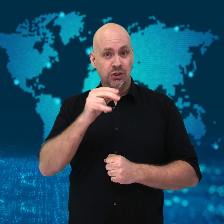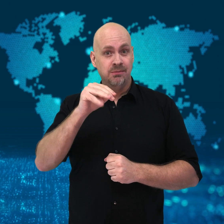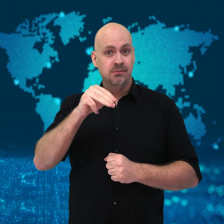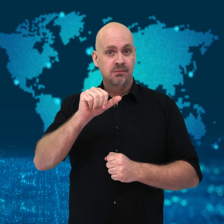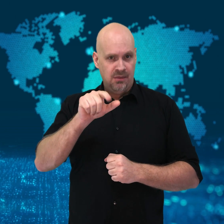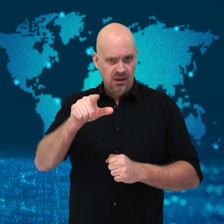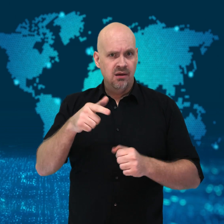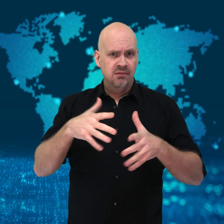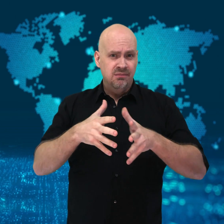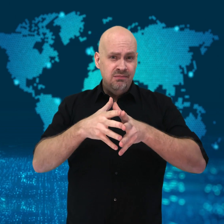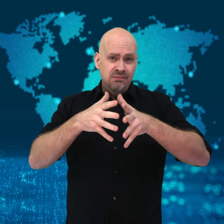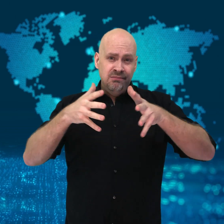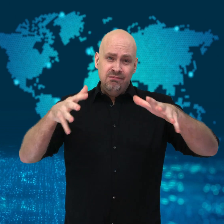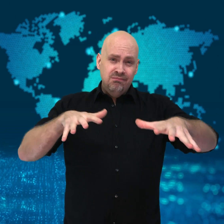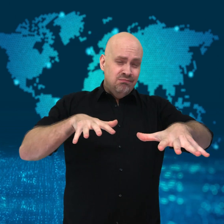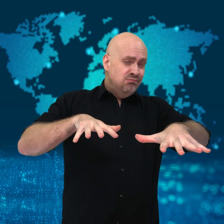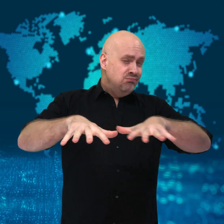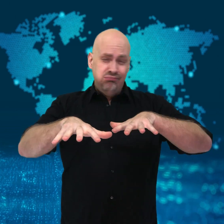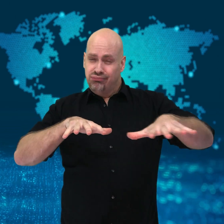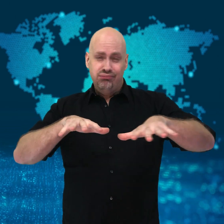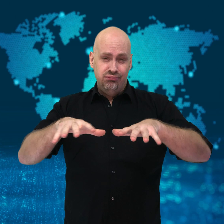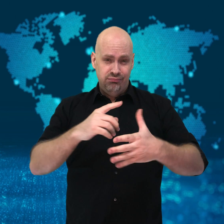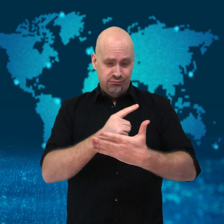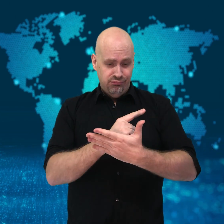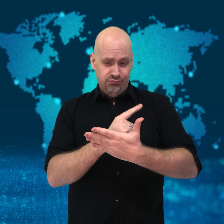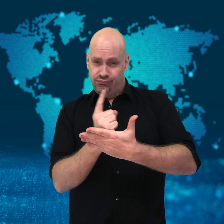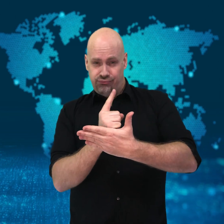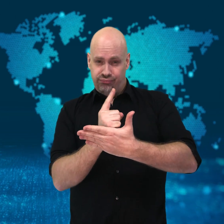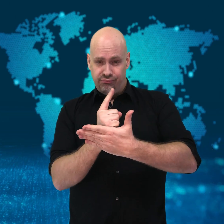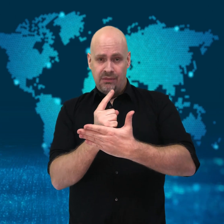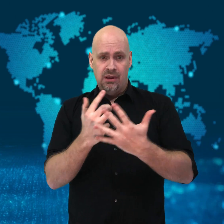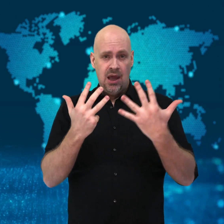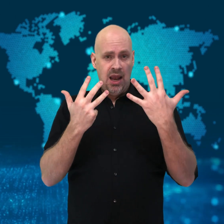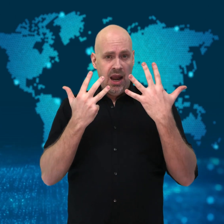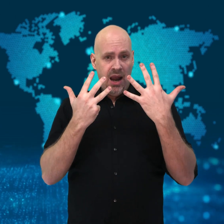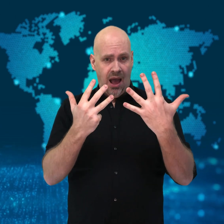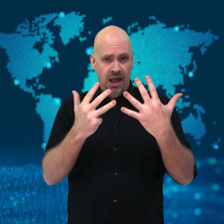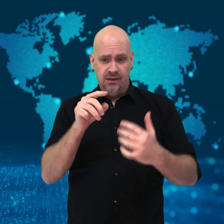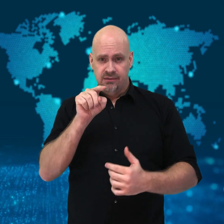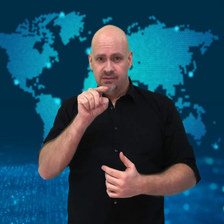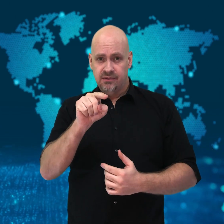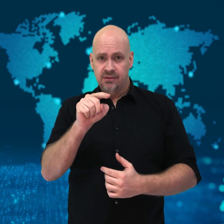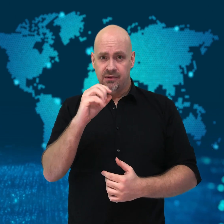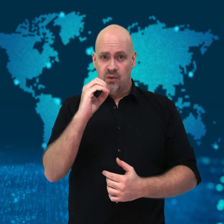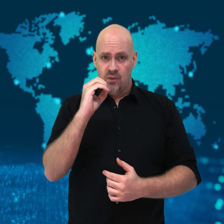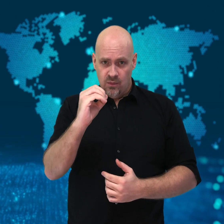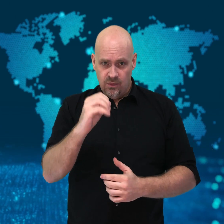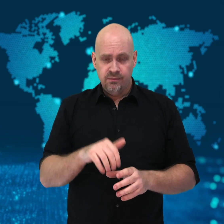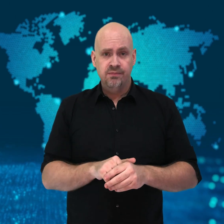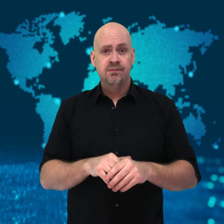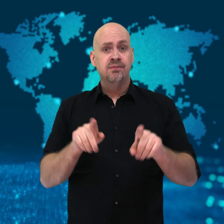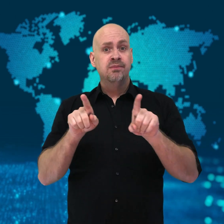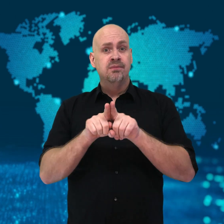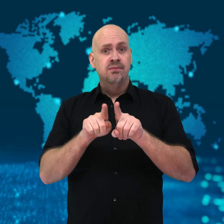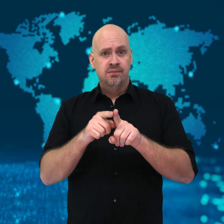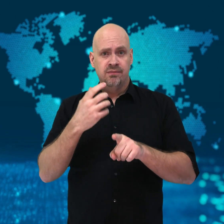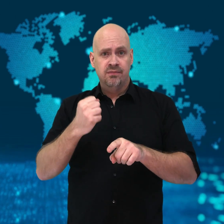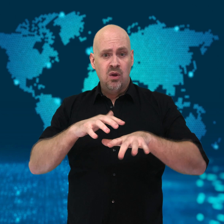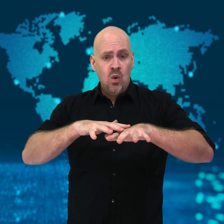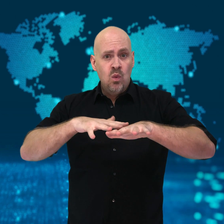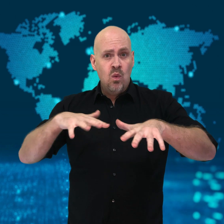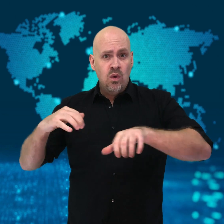Fukushima experienced a 9.0 magnitude quake and tsunami that